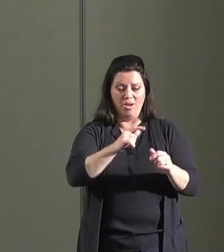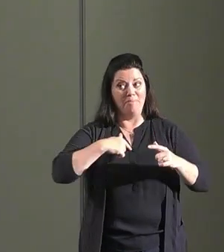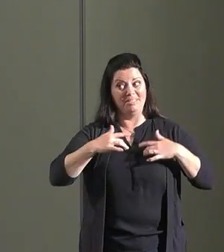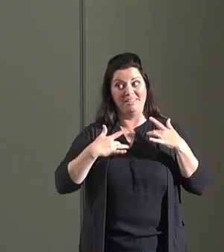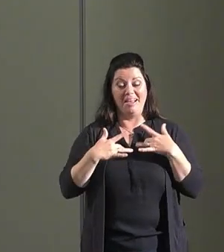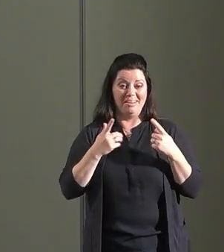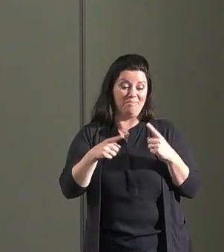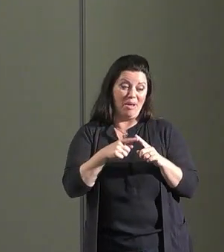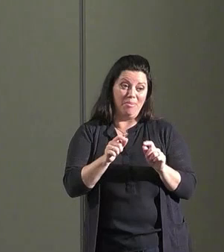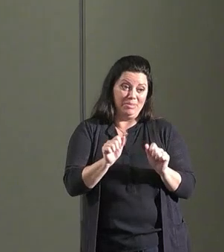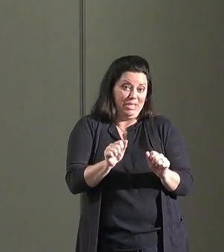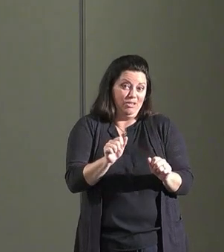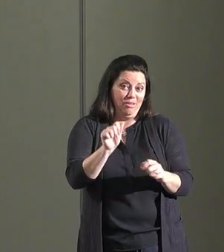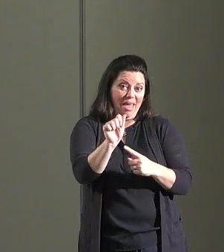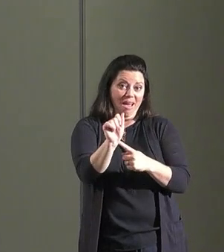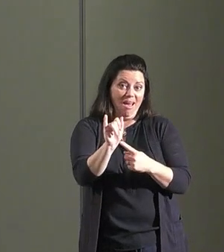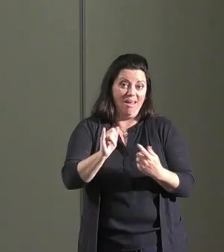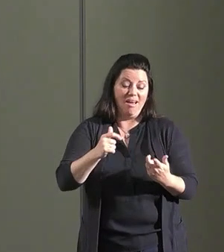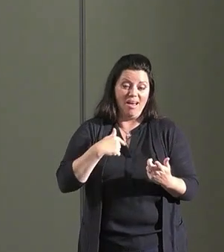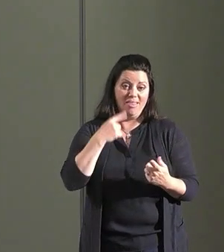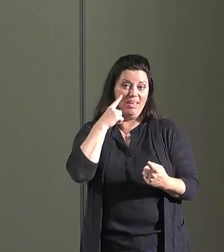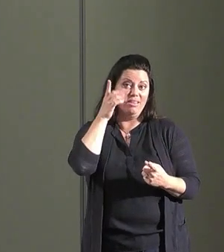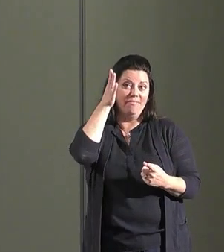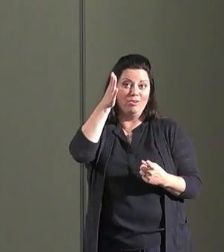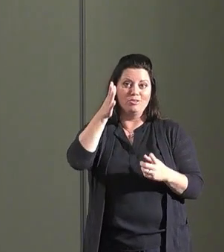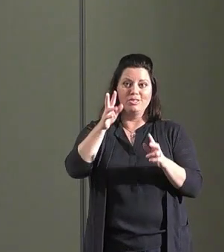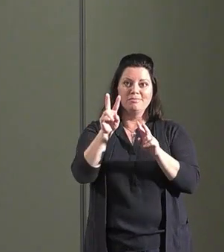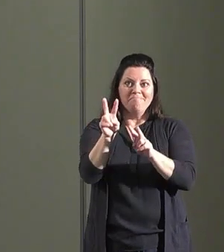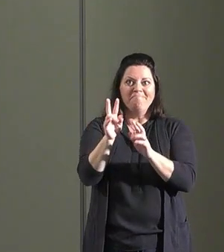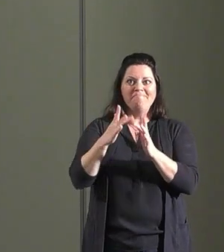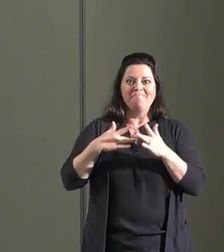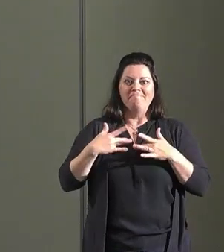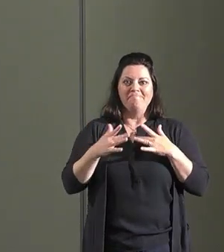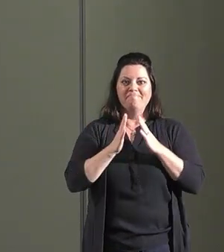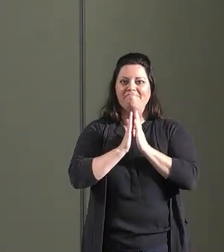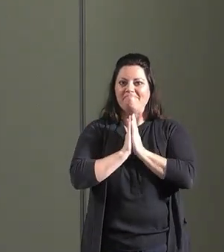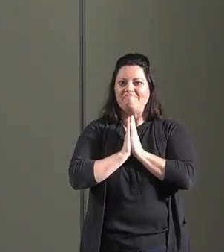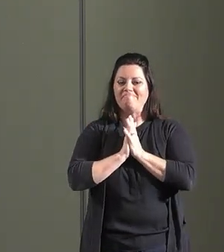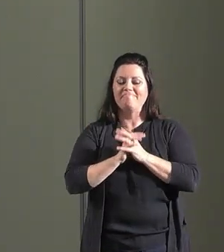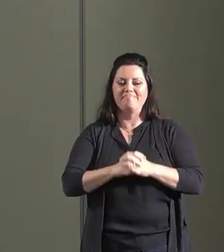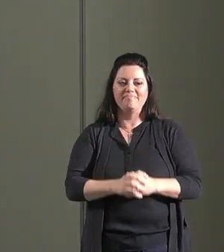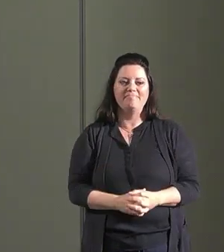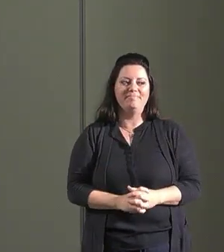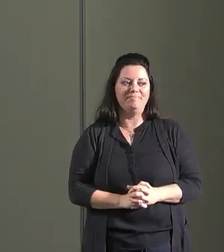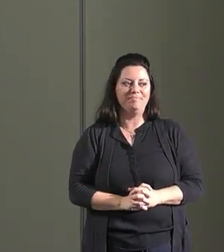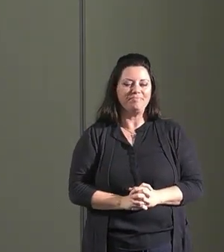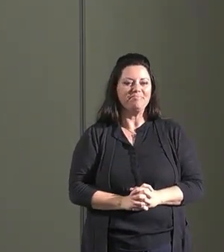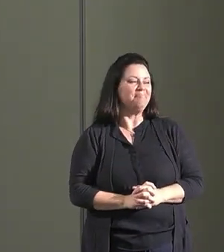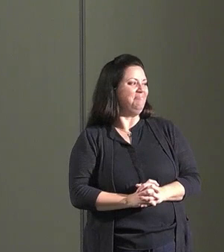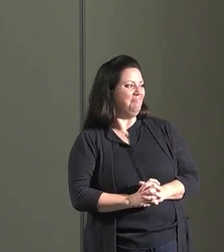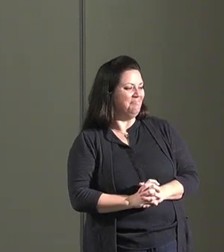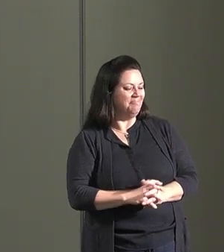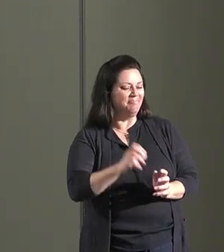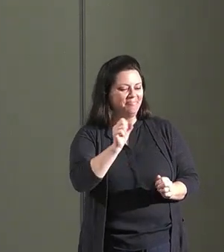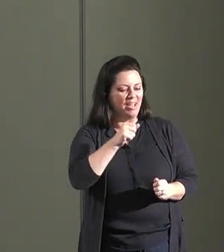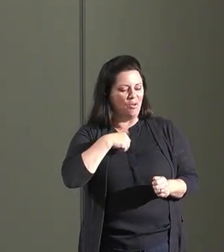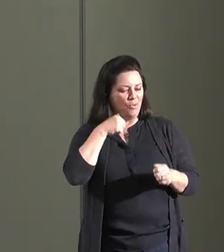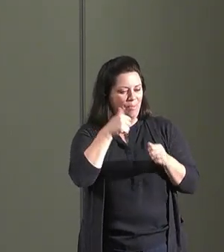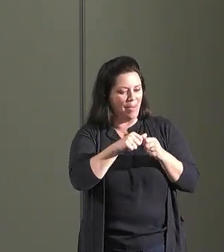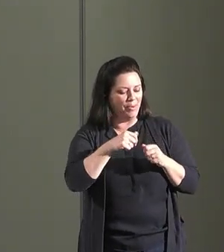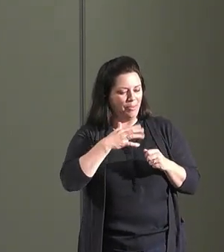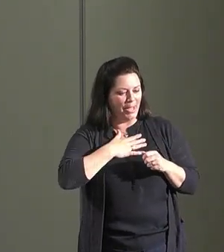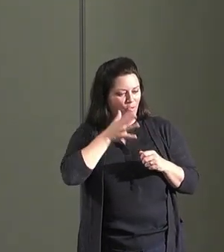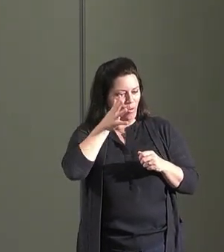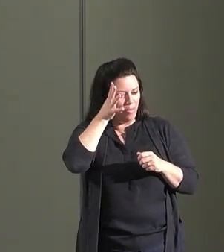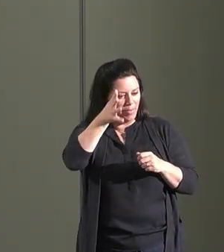potential for it. The future is exciting there >> MIKE: Yeah. Reminds there is catching a tiger